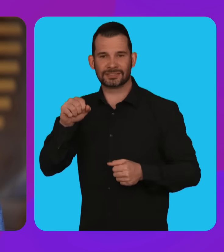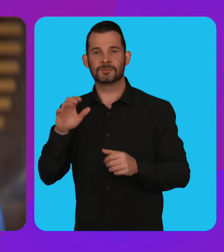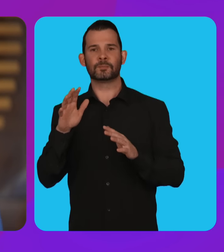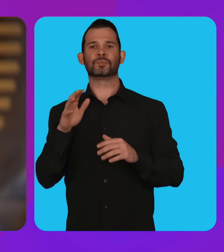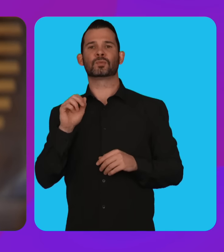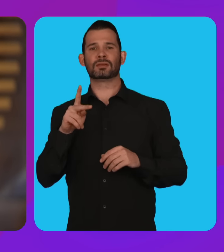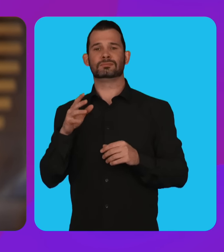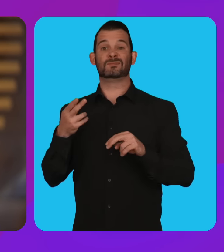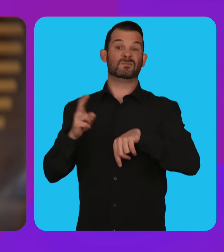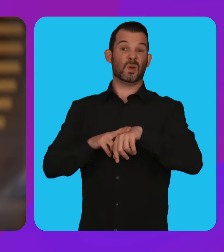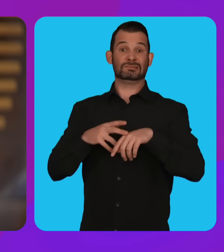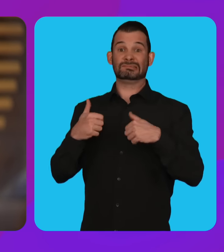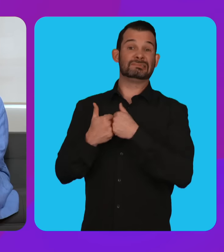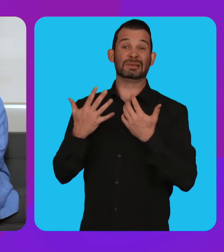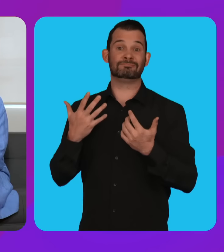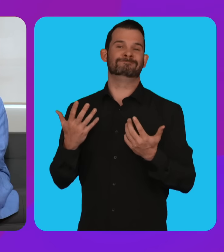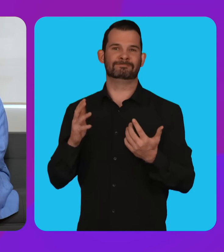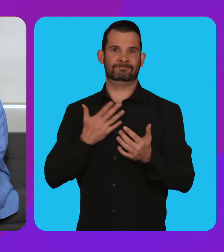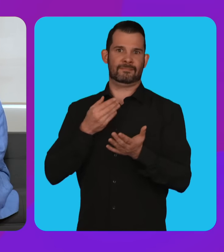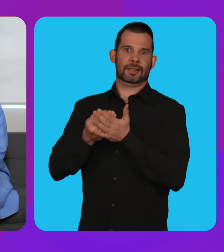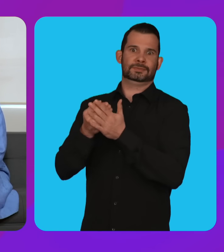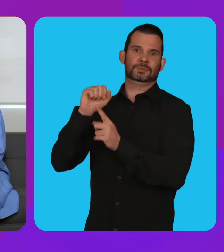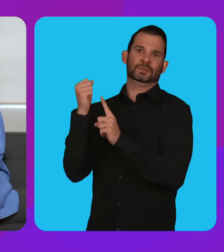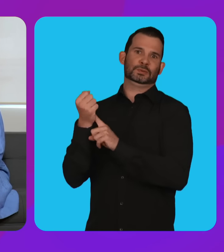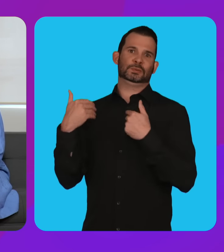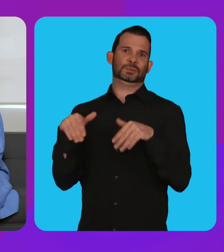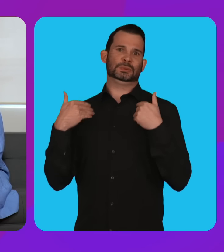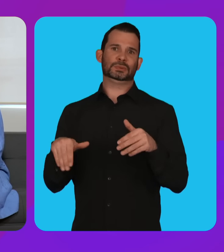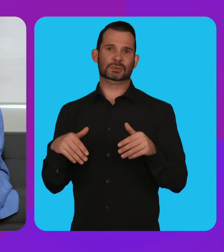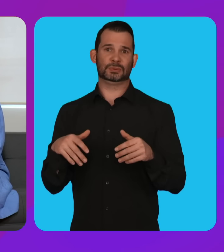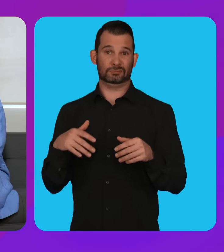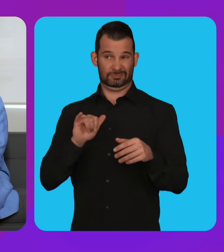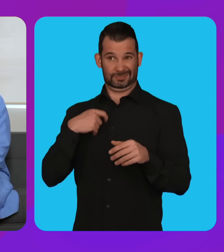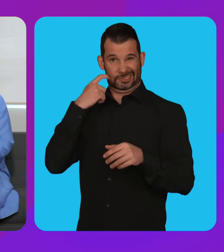[Interpreter 1] Of course, it's our financial situation.